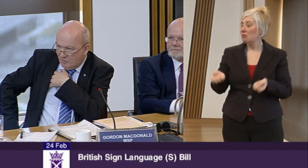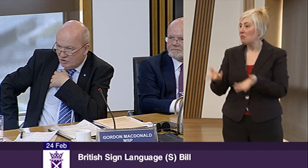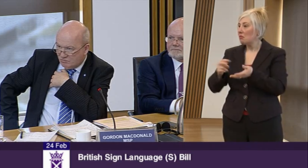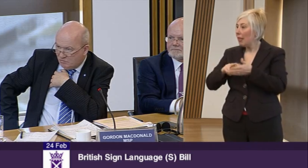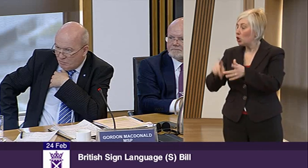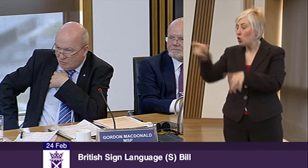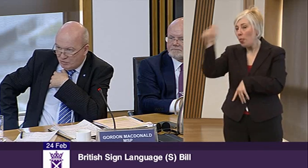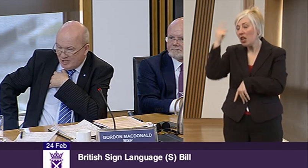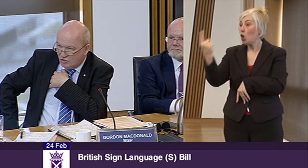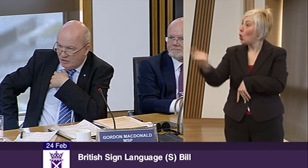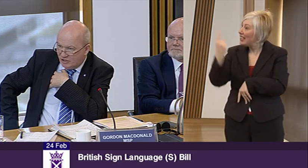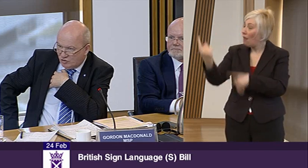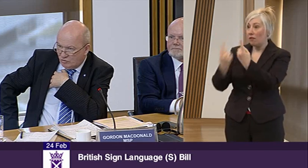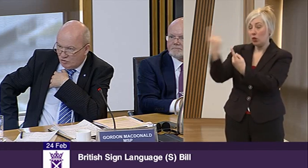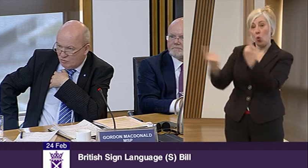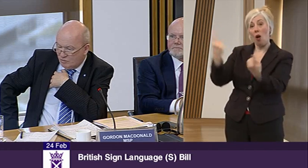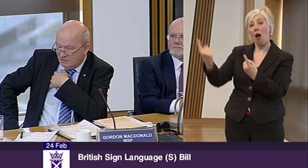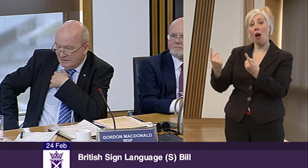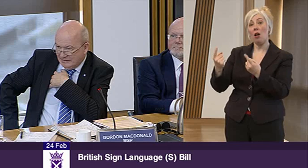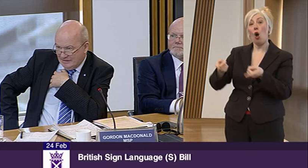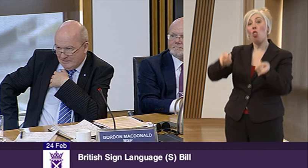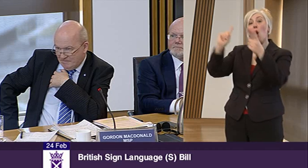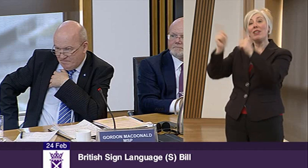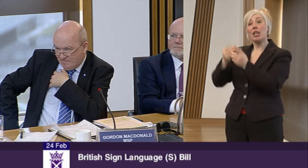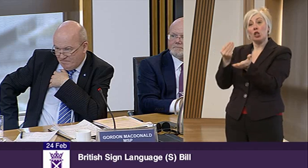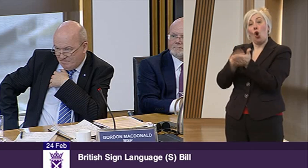you calculated the potential additional cost?